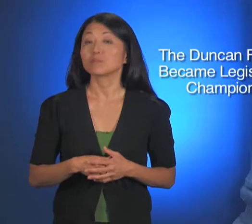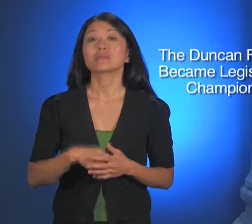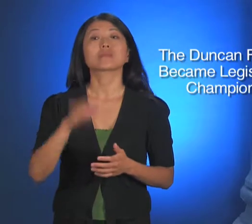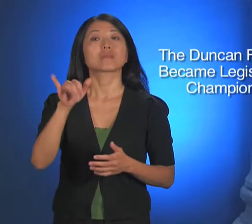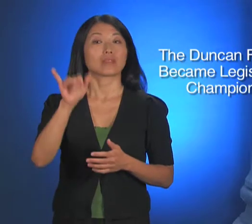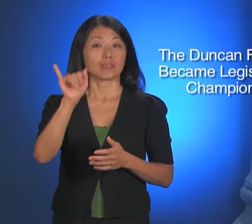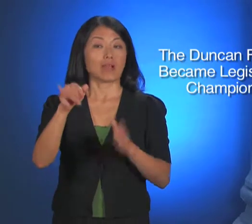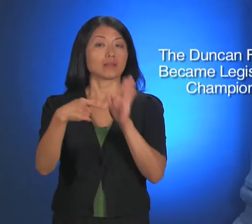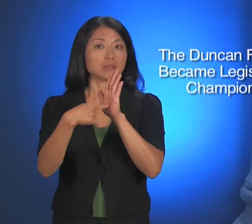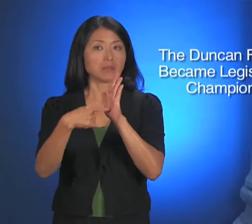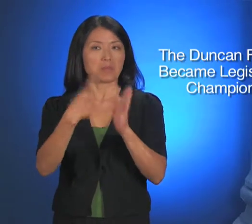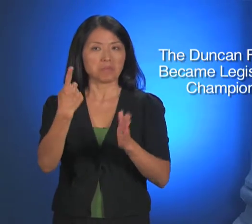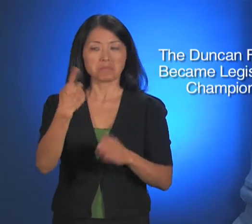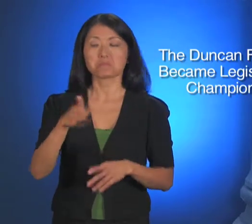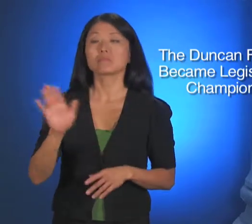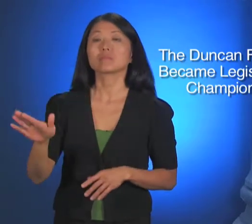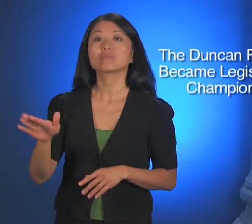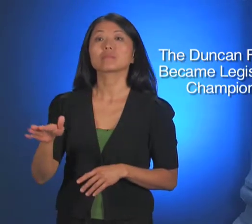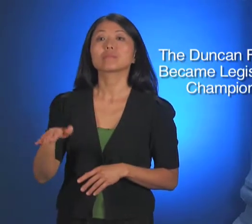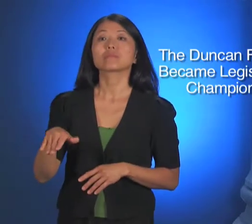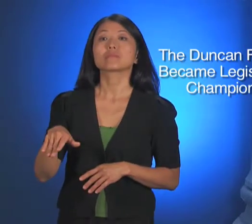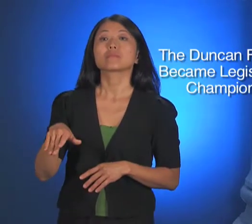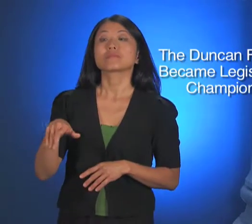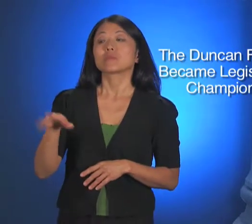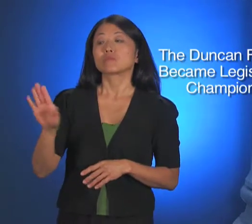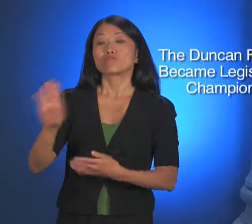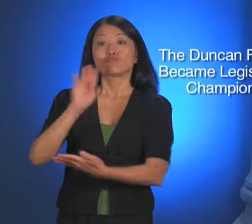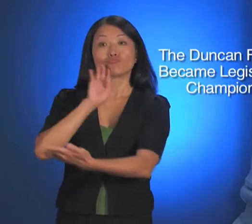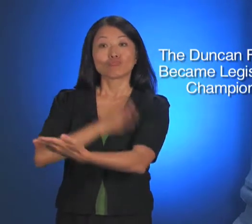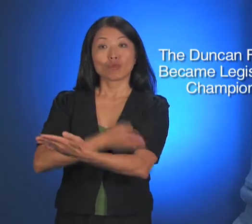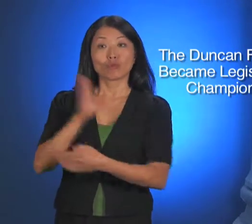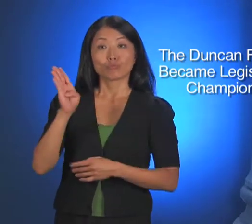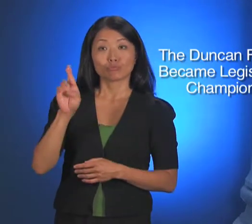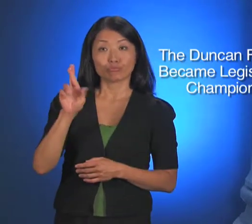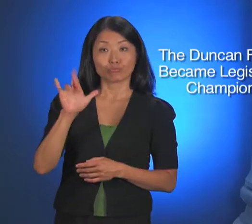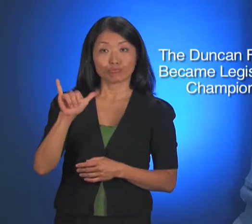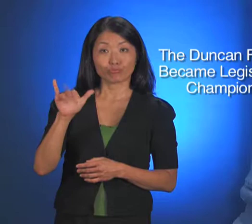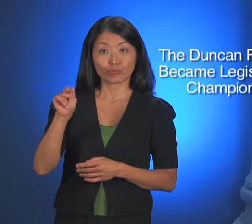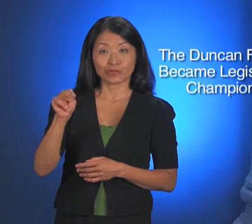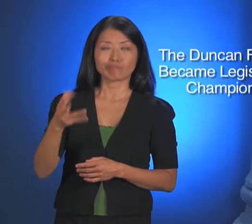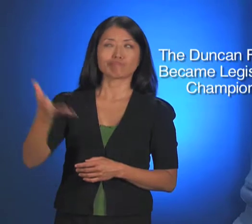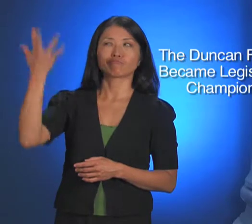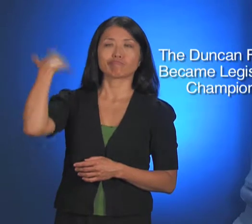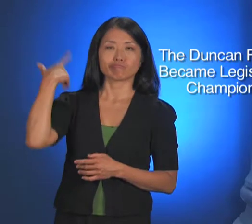helped after Duncan’s daughter, Brynn,